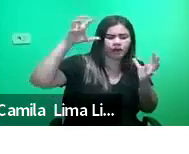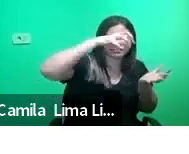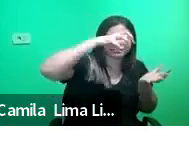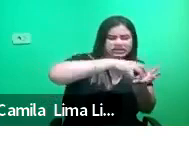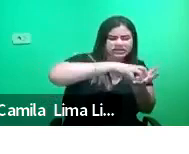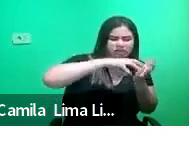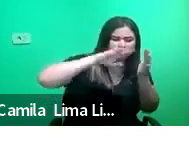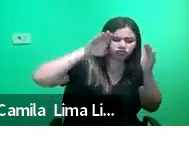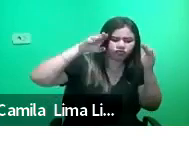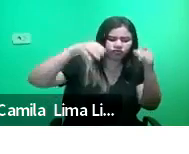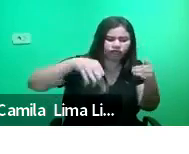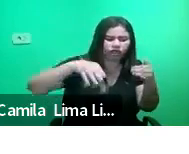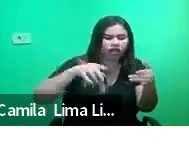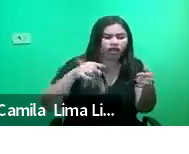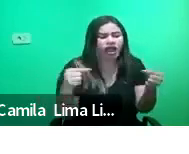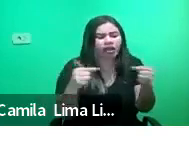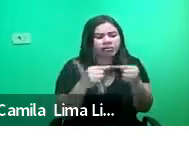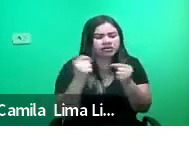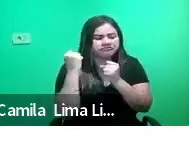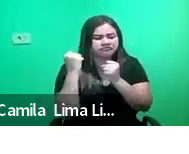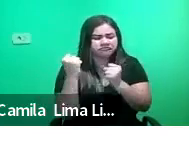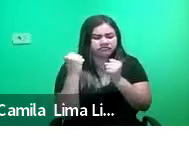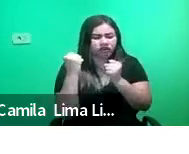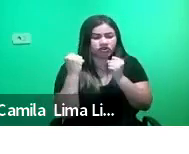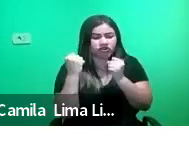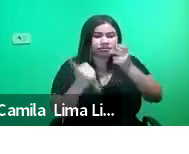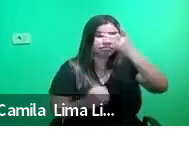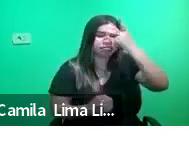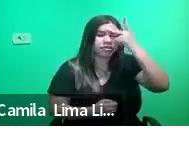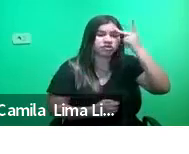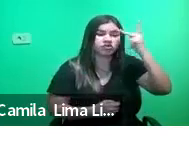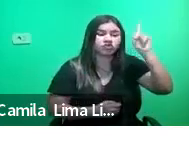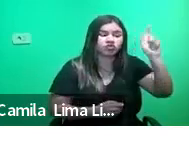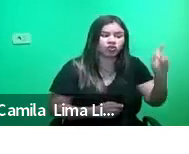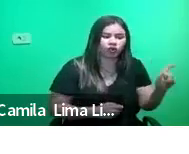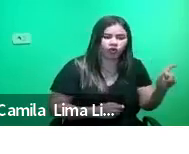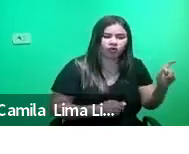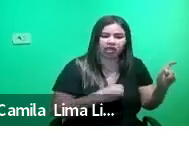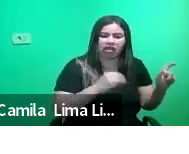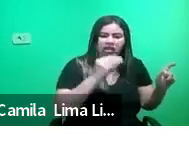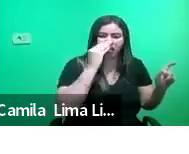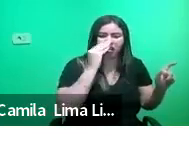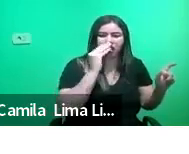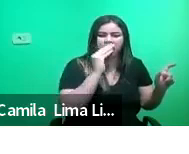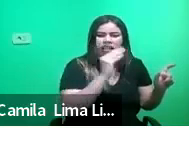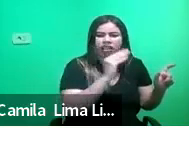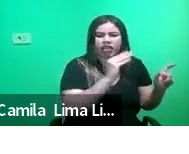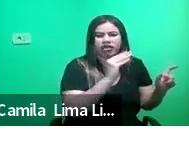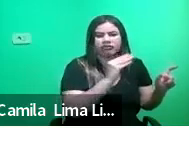eliminating the very the very notion of the very notion of subject or social actor fastest to say the to say the notion was so say the notion was so strong